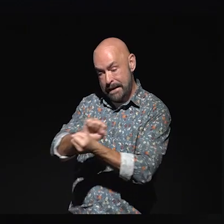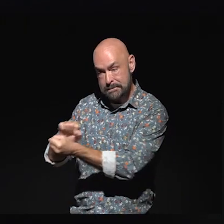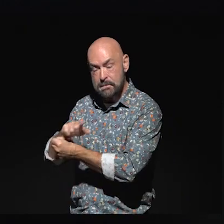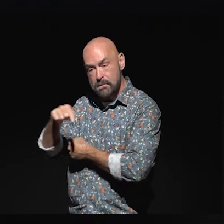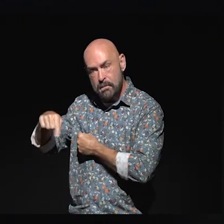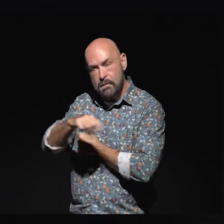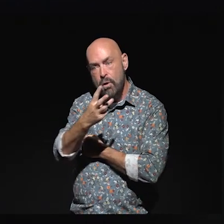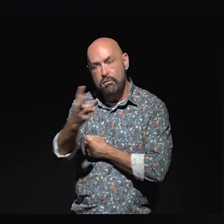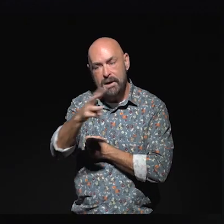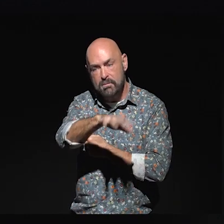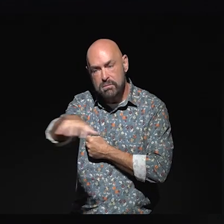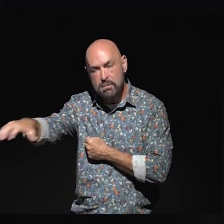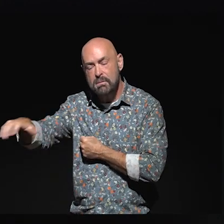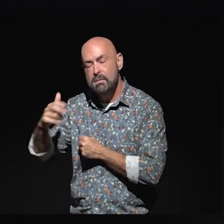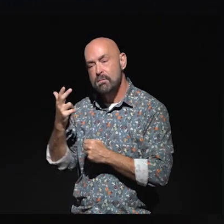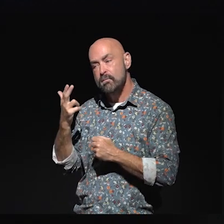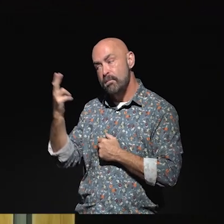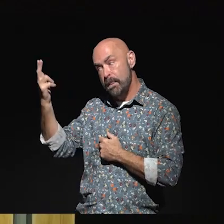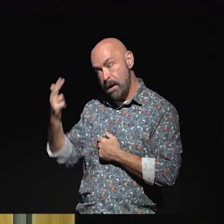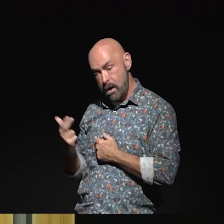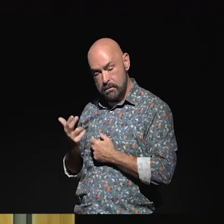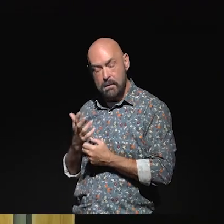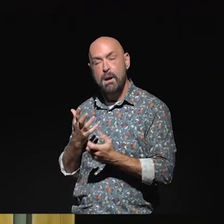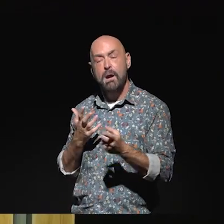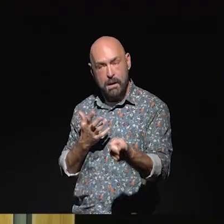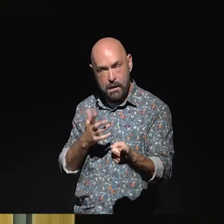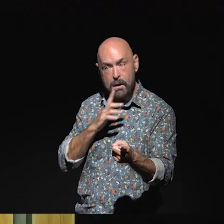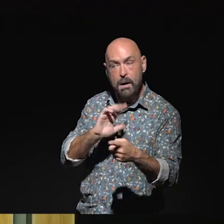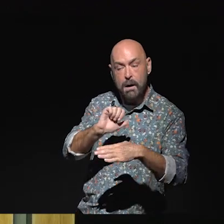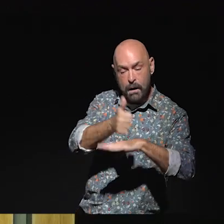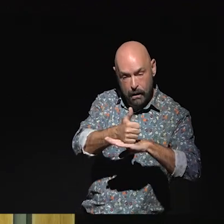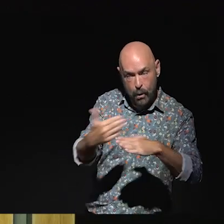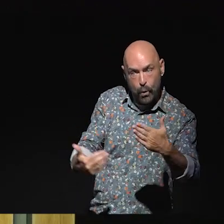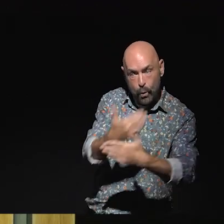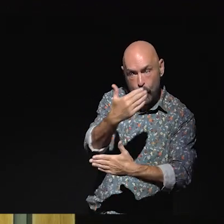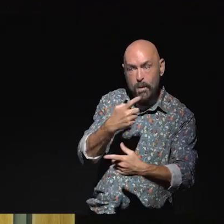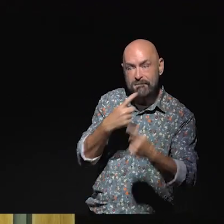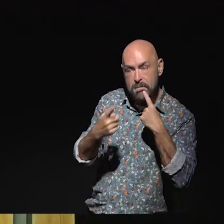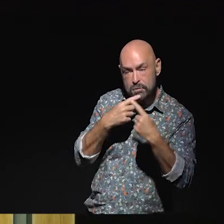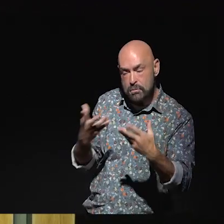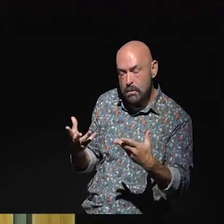and always where their picture will be the subject, where new information will be brought to bear